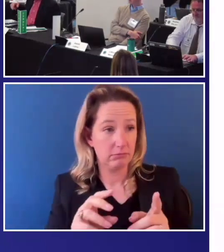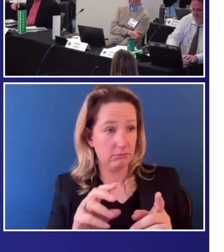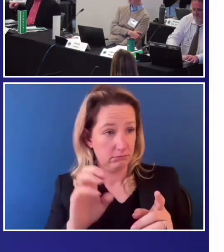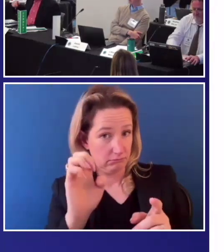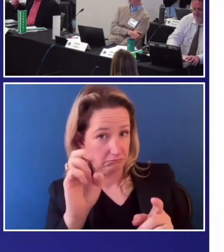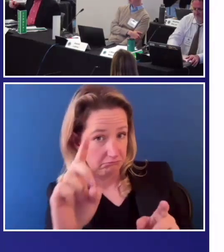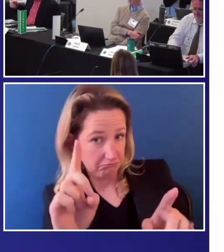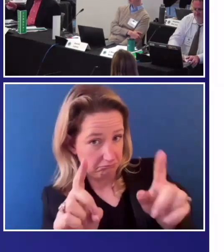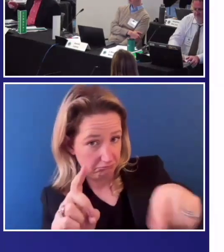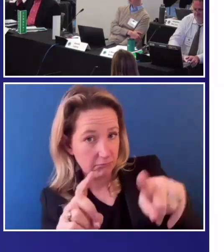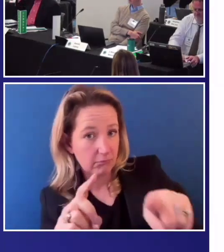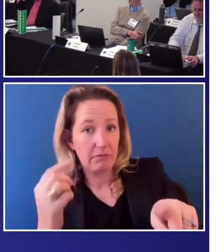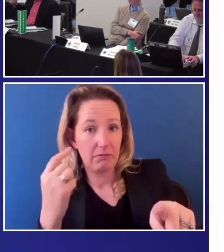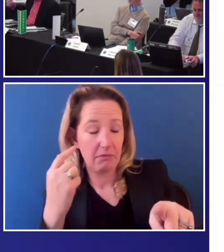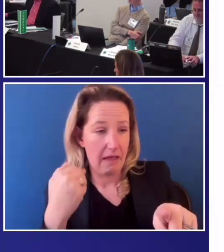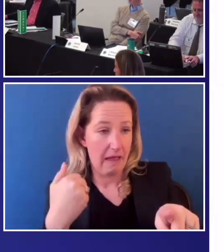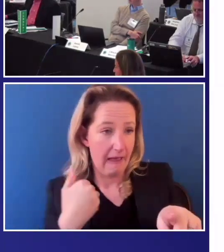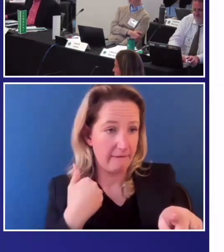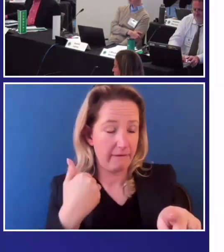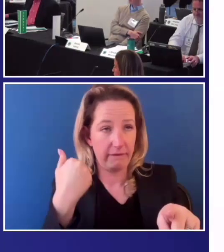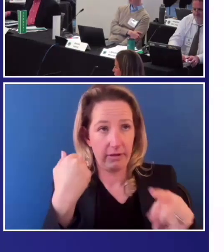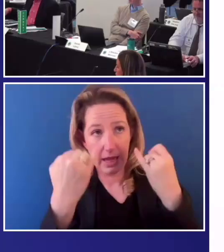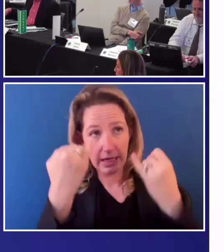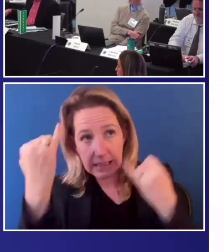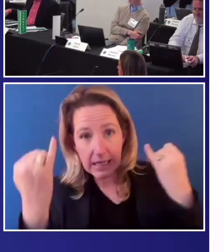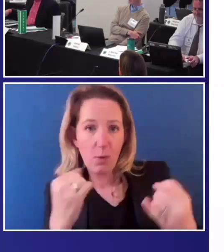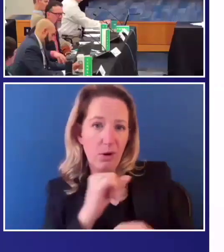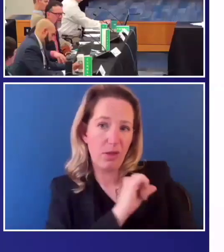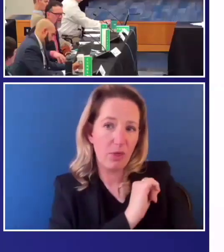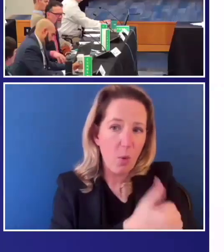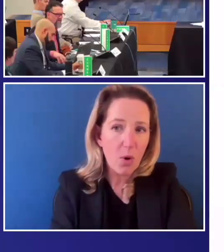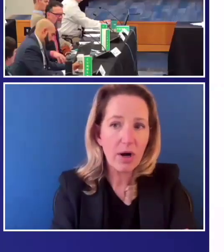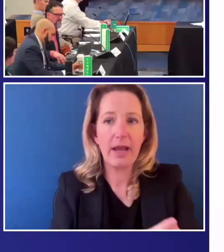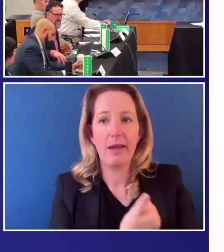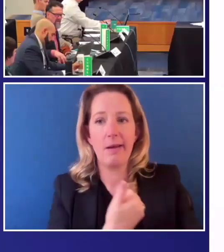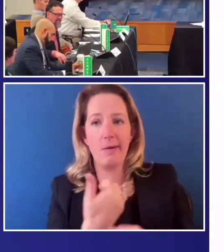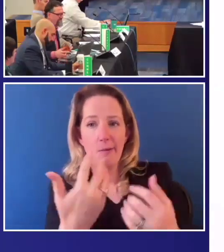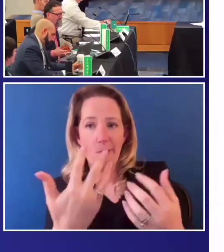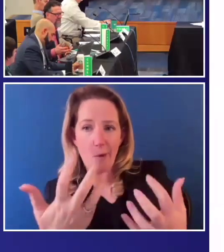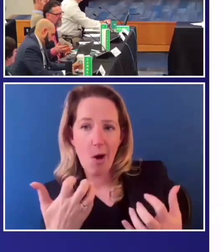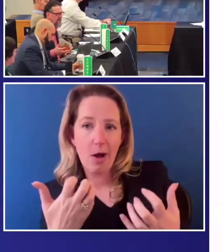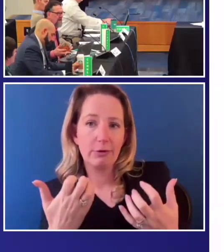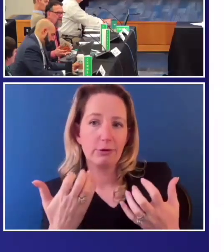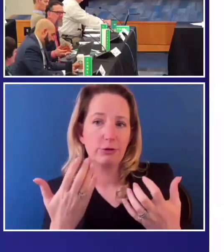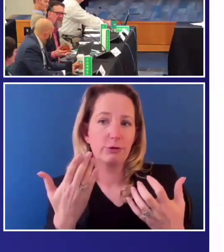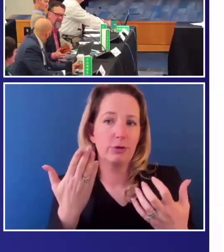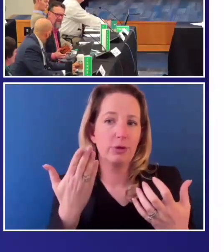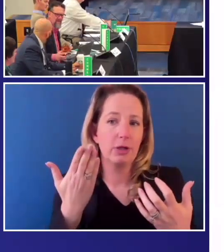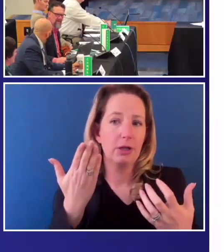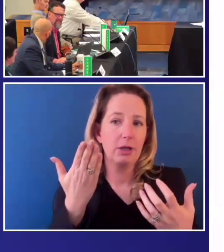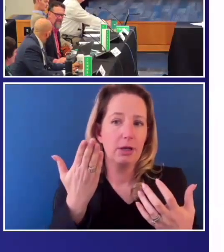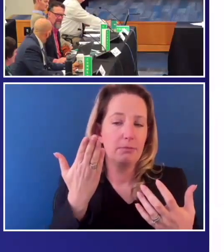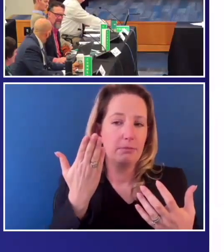would it want to entertain some sort of -- it's not an appeal necessarily,